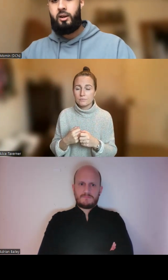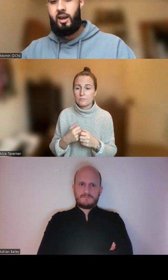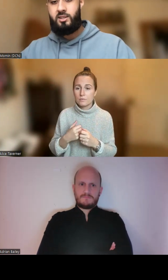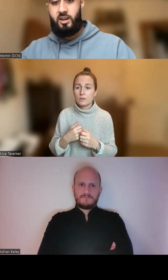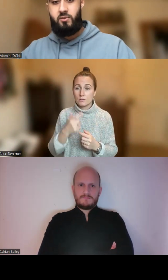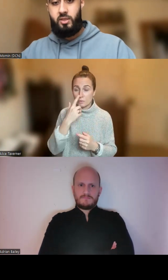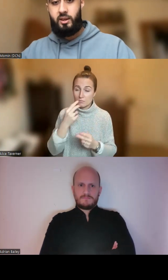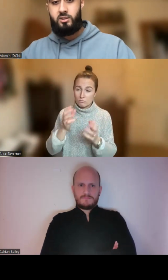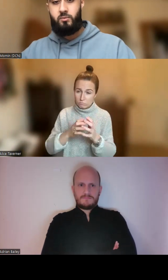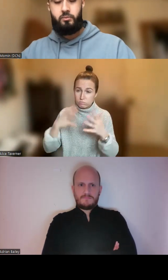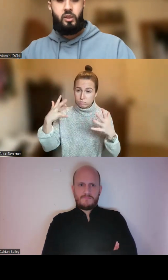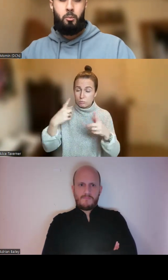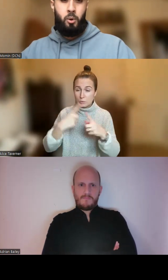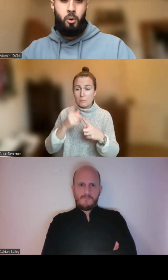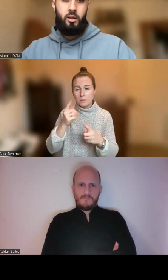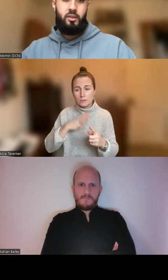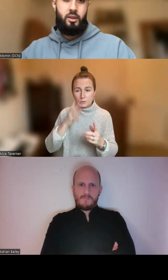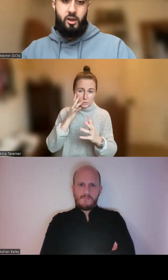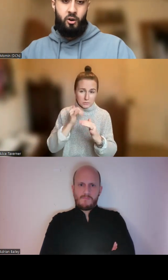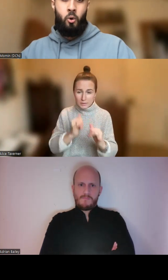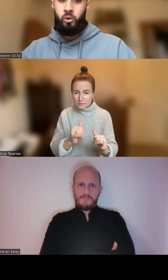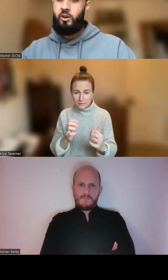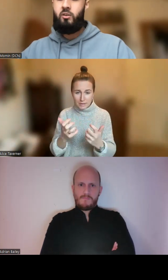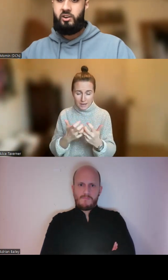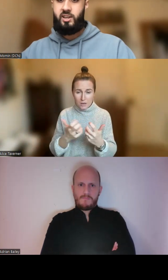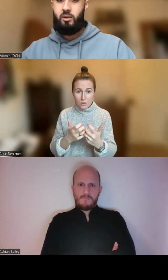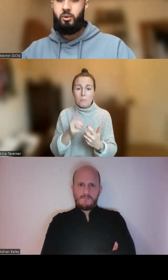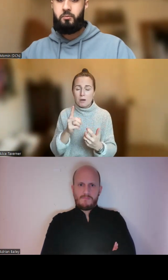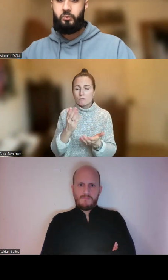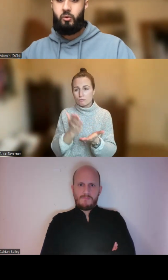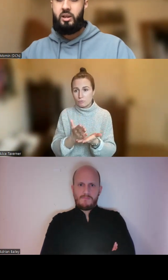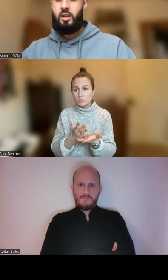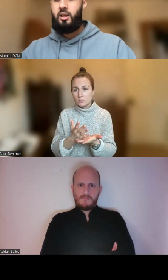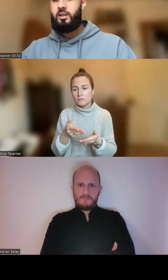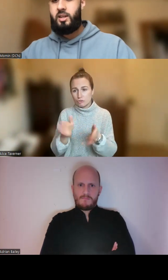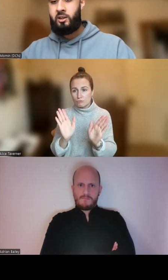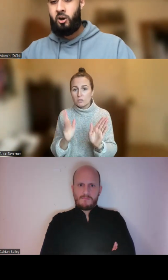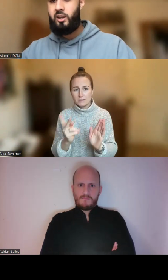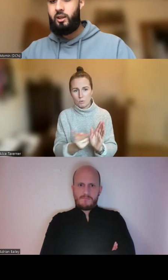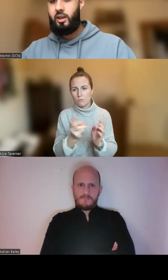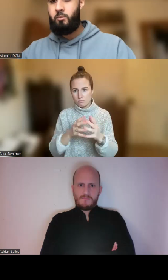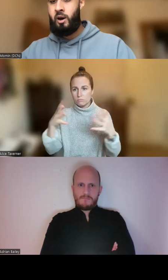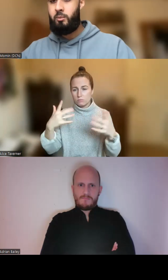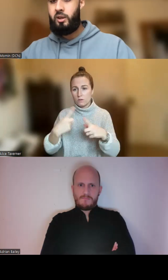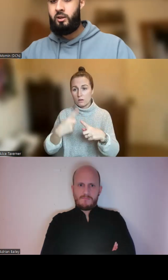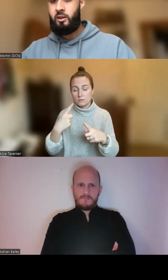and test different things but on a whole, they are very scalable. TikTok in my opinion,